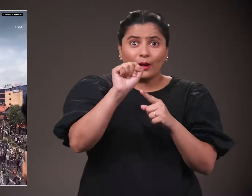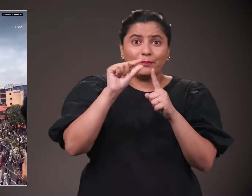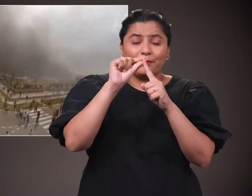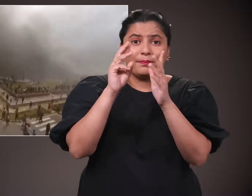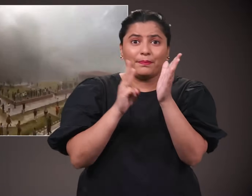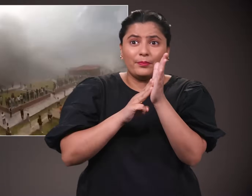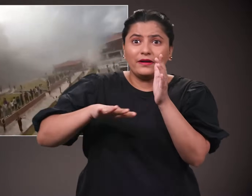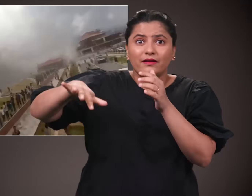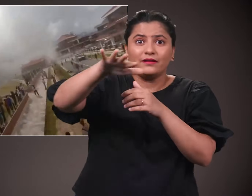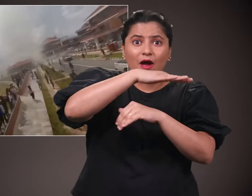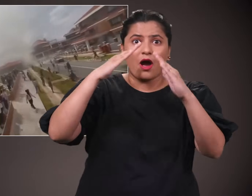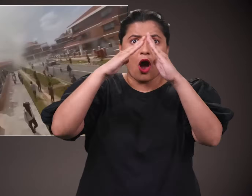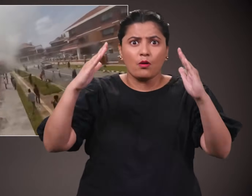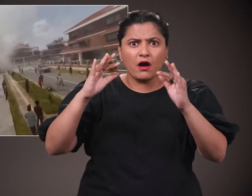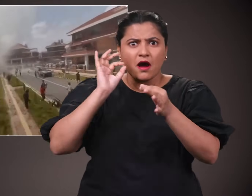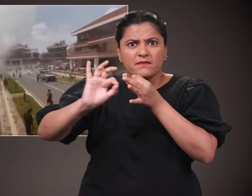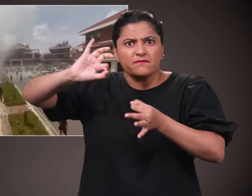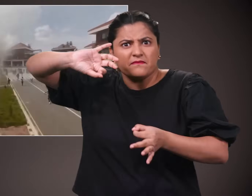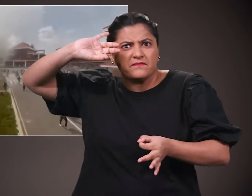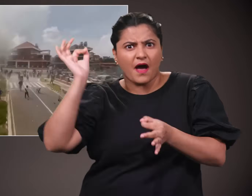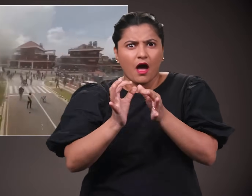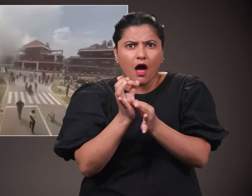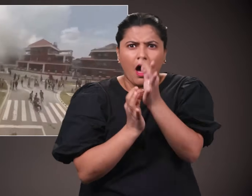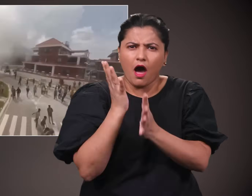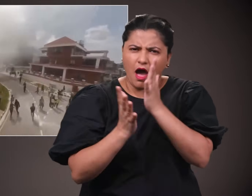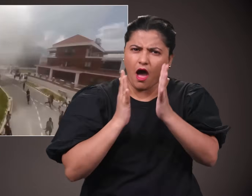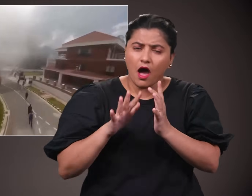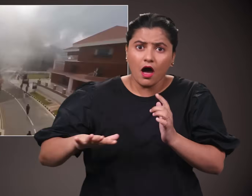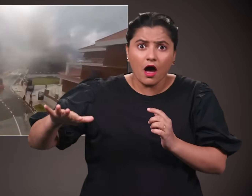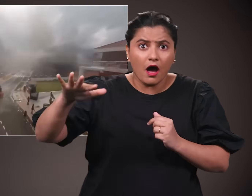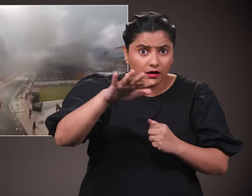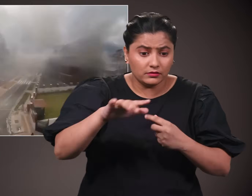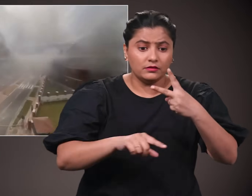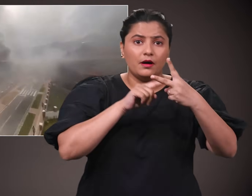1. The Prime Minister’s residence was set on fire.